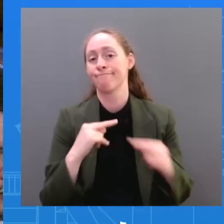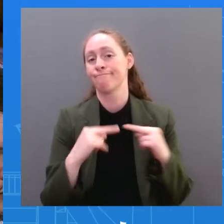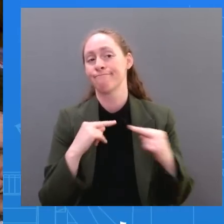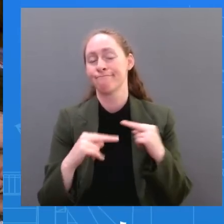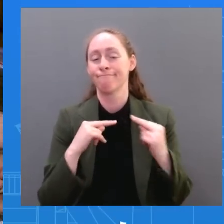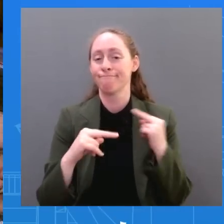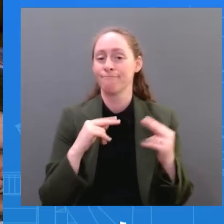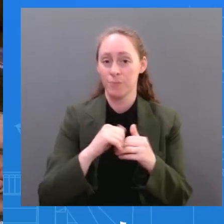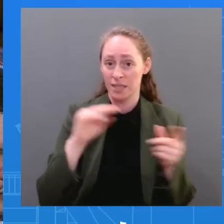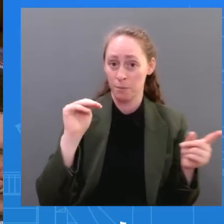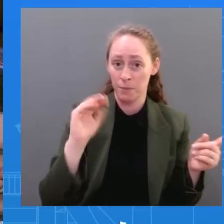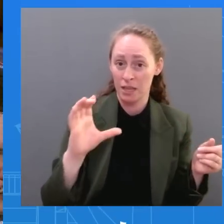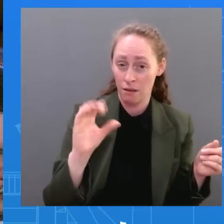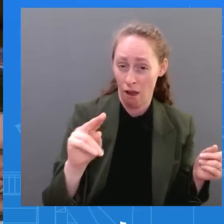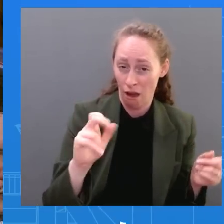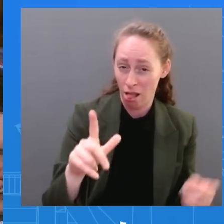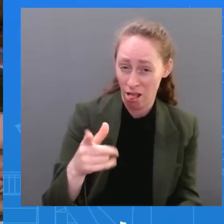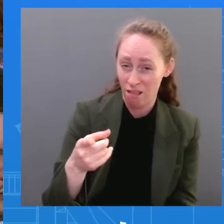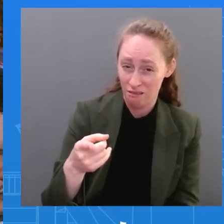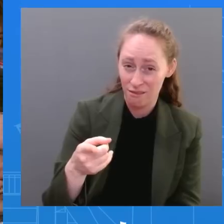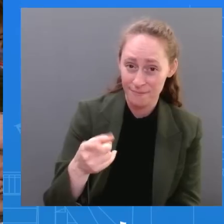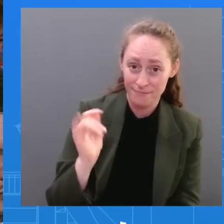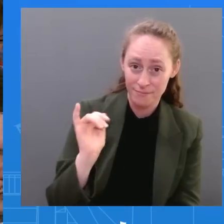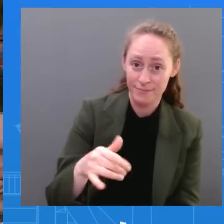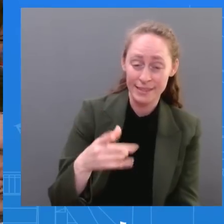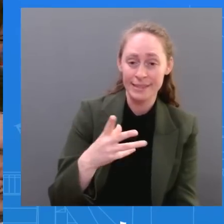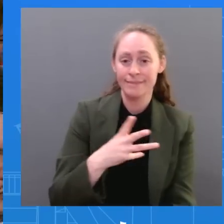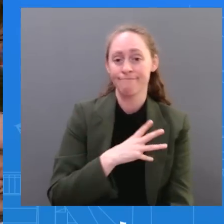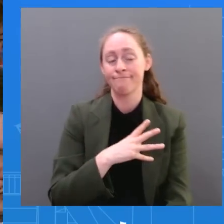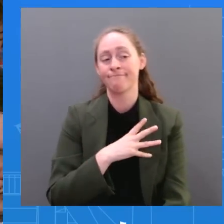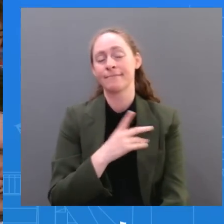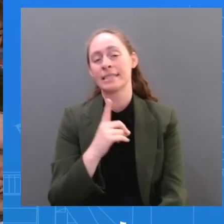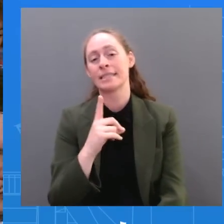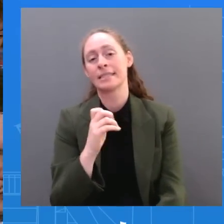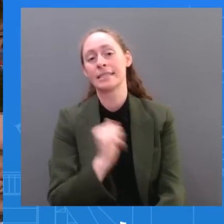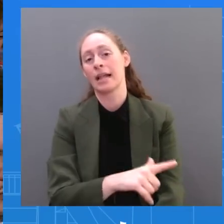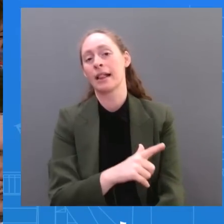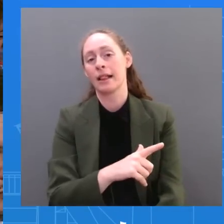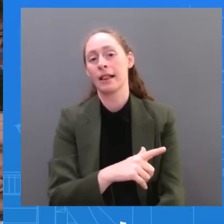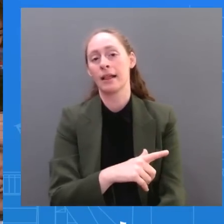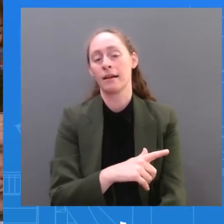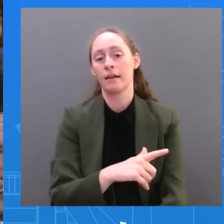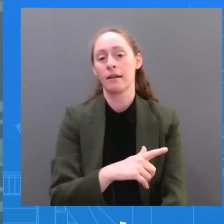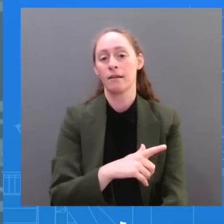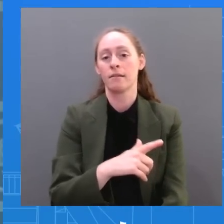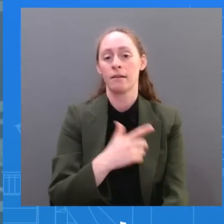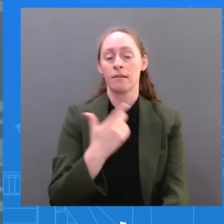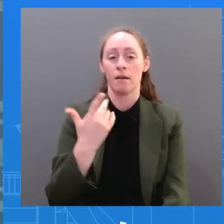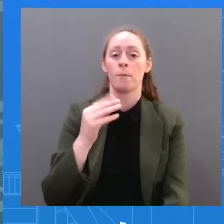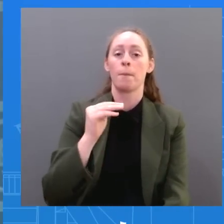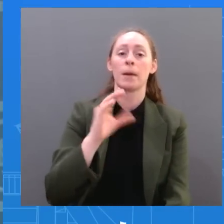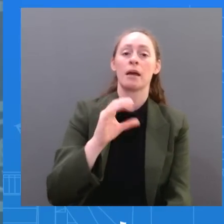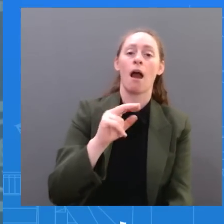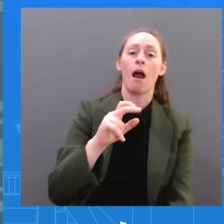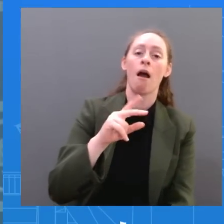whereby McConnell wouldn't hold up certain judicial appointments moving forward? Ms. Jean-Pierre: I'm just not going to comment on an open vacancy at this point.